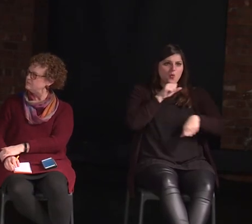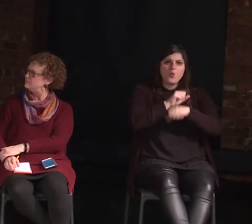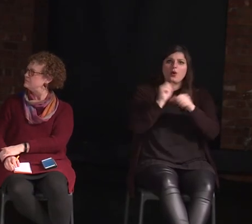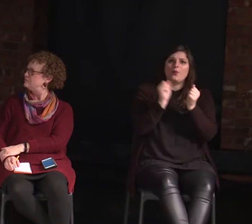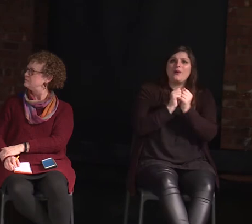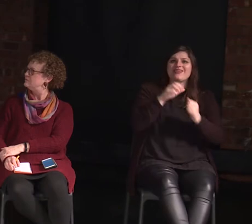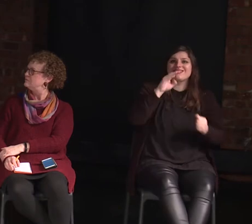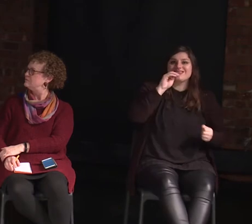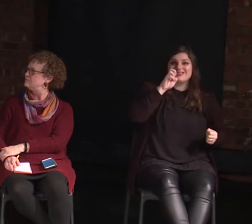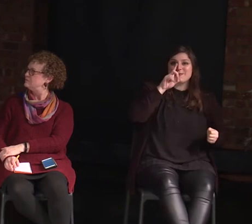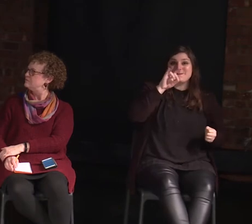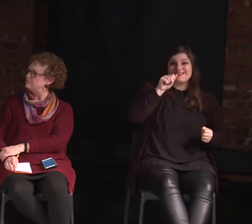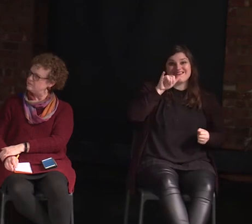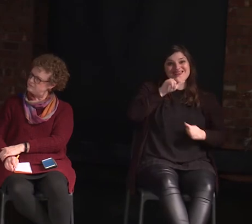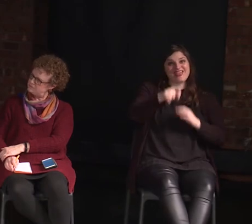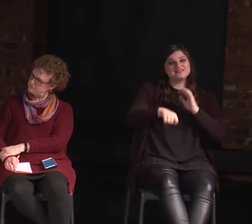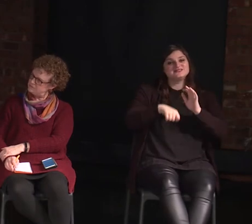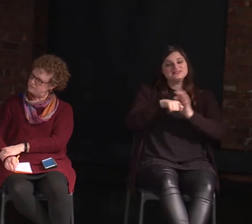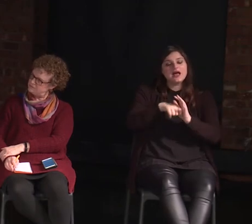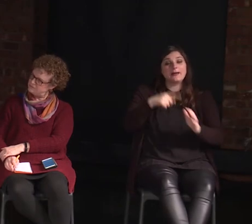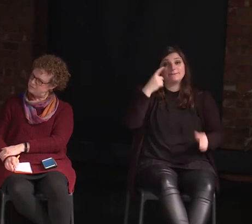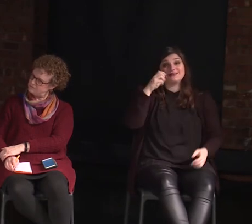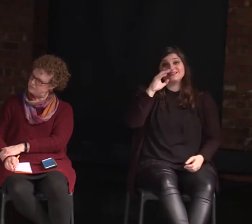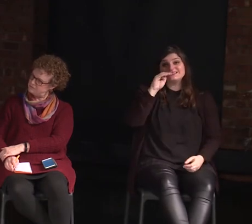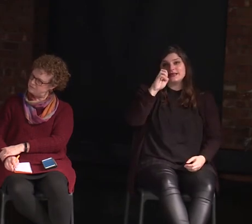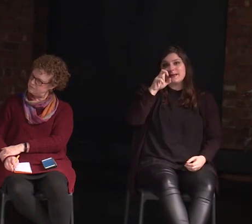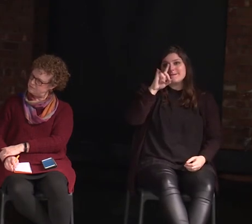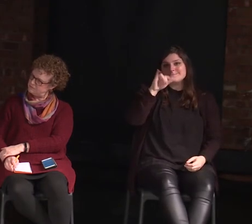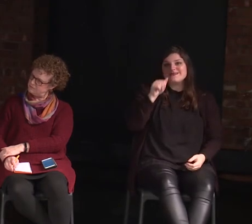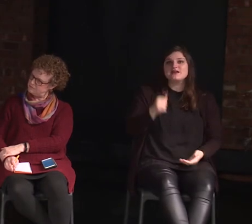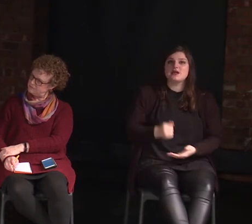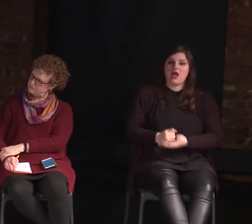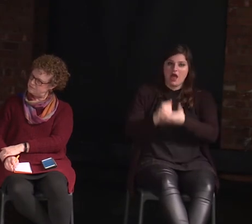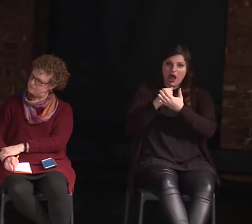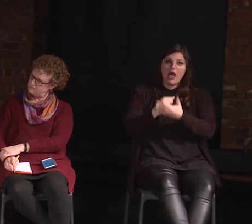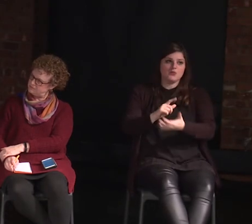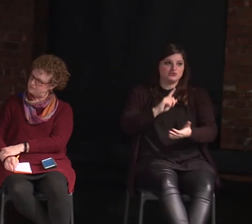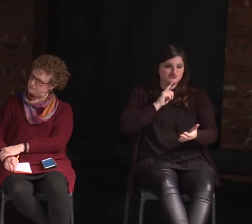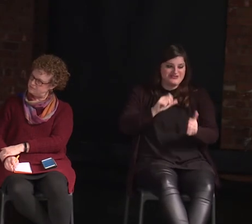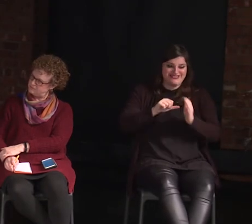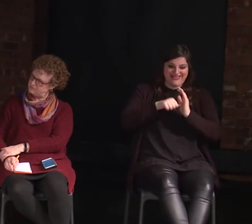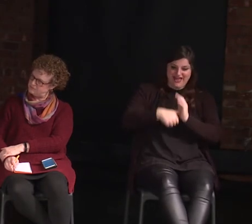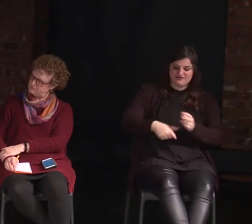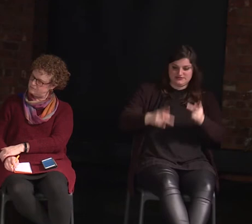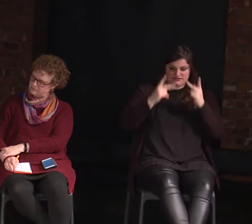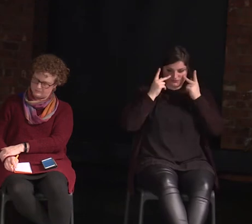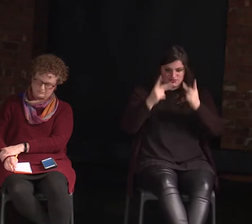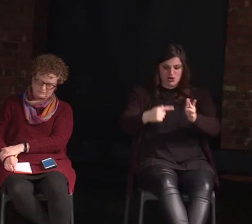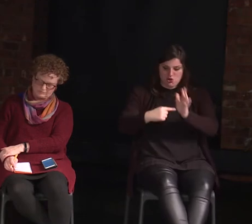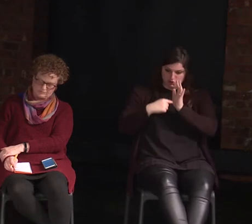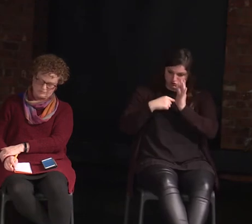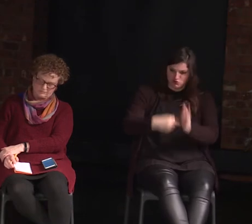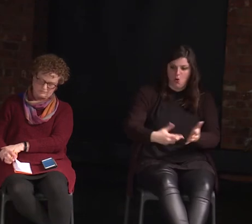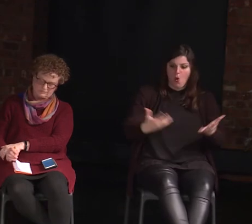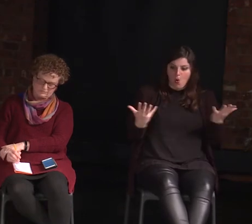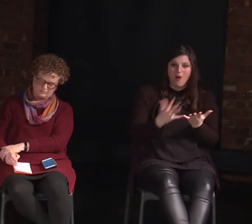helped to drive the conditions that we saw 50 years ago as an example.